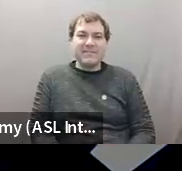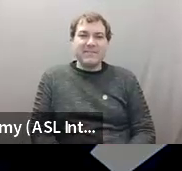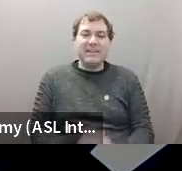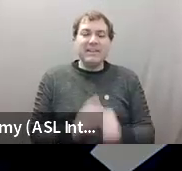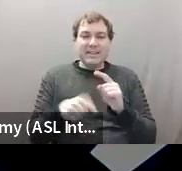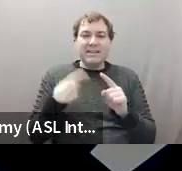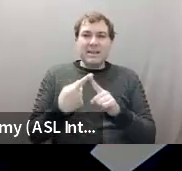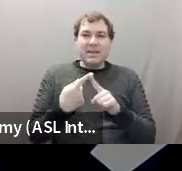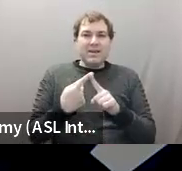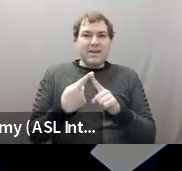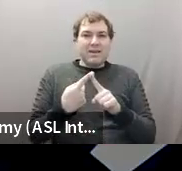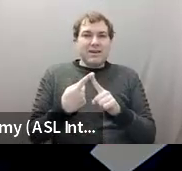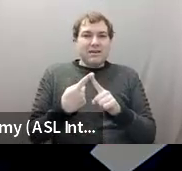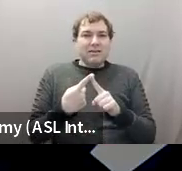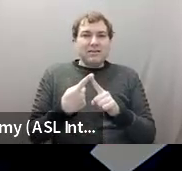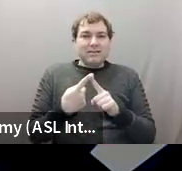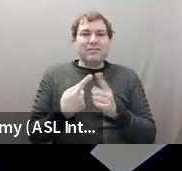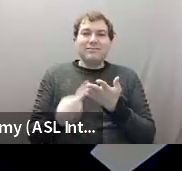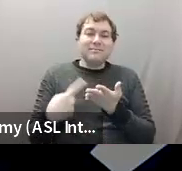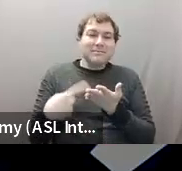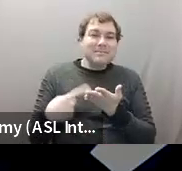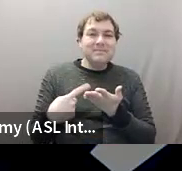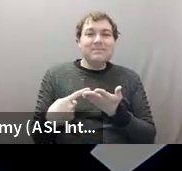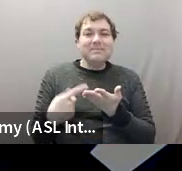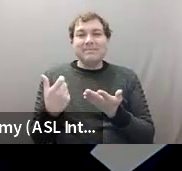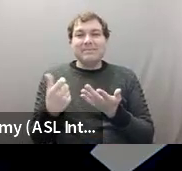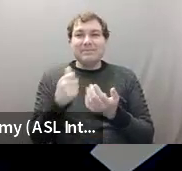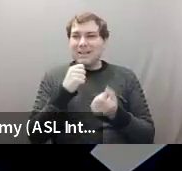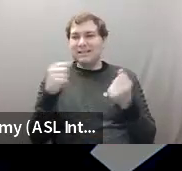james turner: It's all about word amount, not being afraid to spread to work.